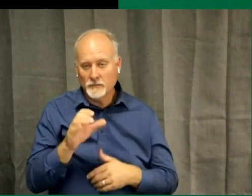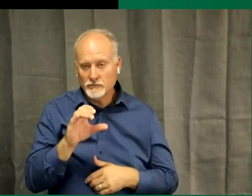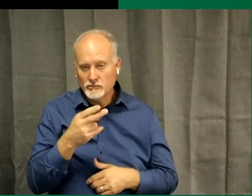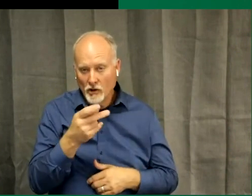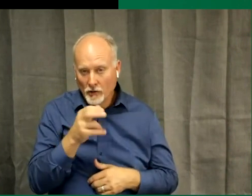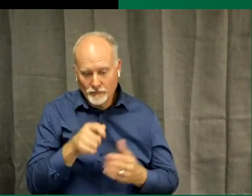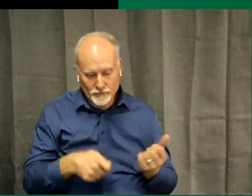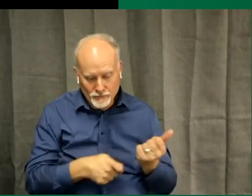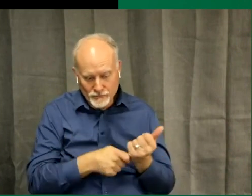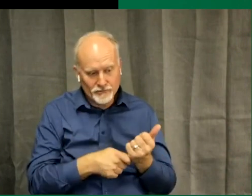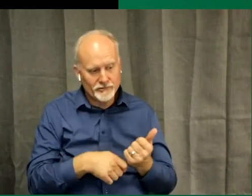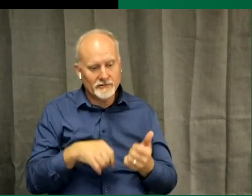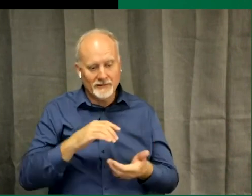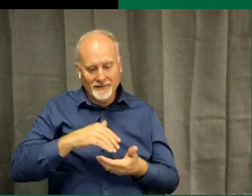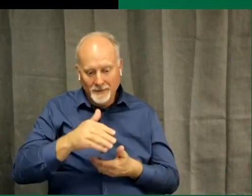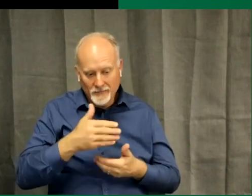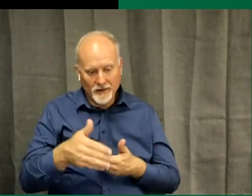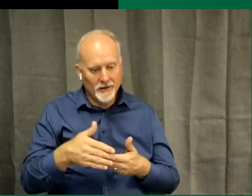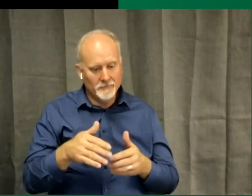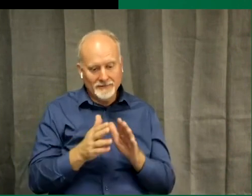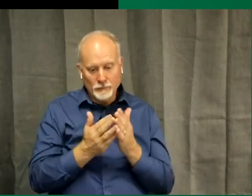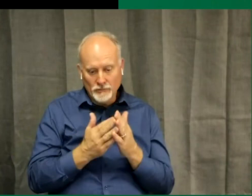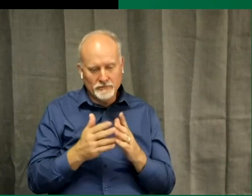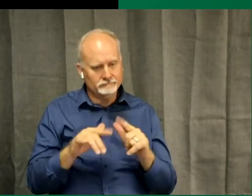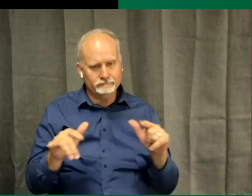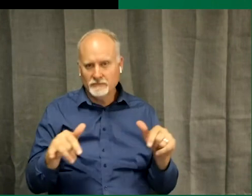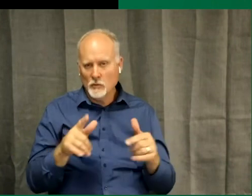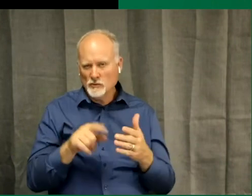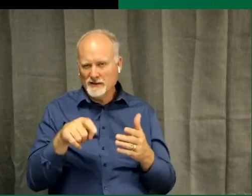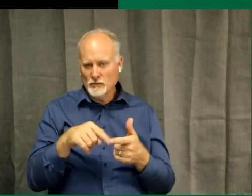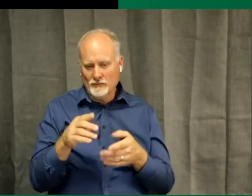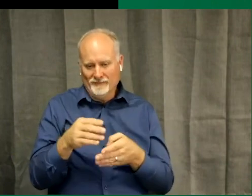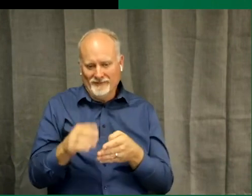laptops your textbooks notes anything you may need to finish the semester we learned in the spring